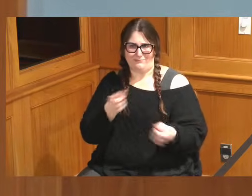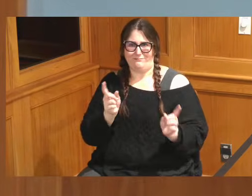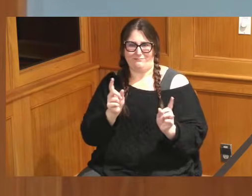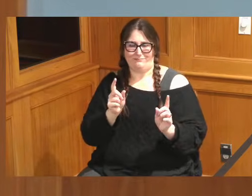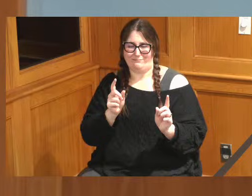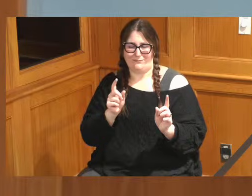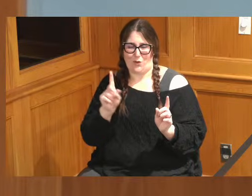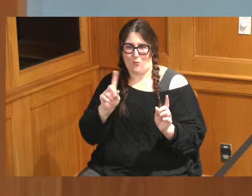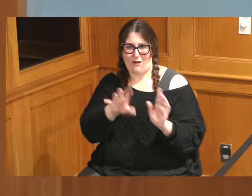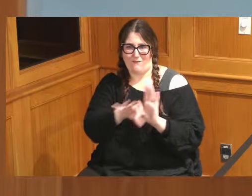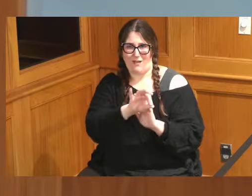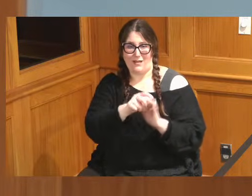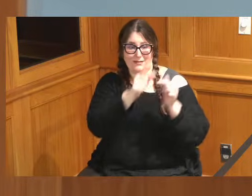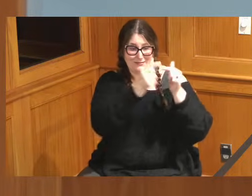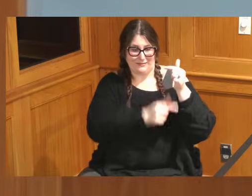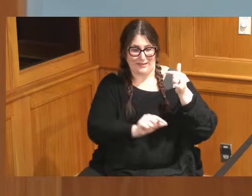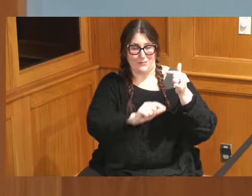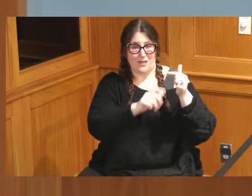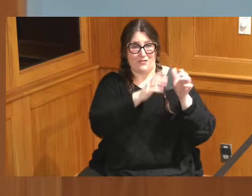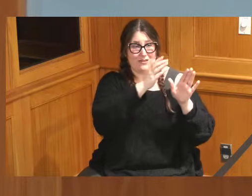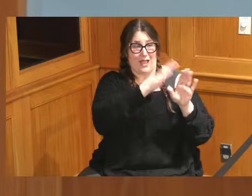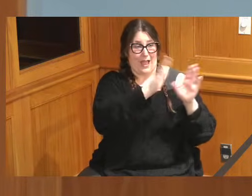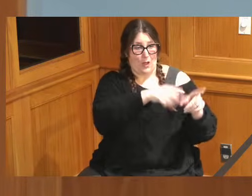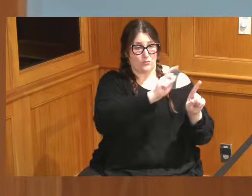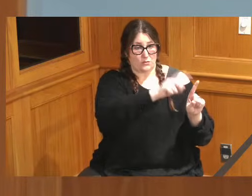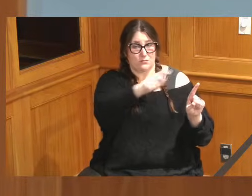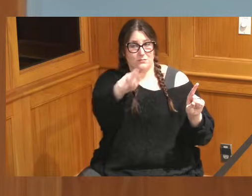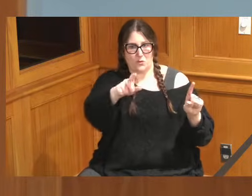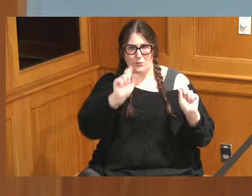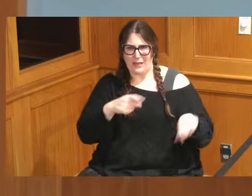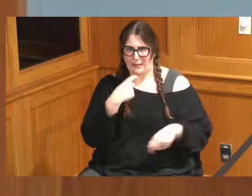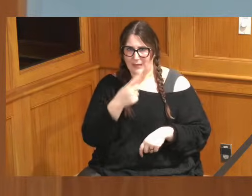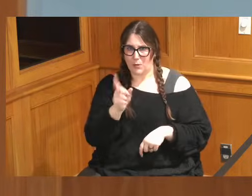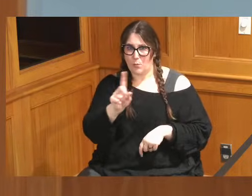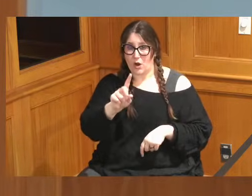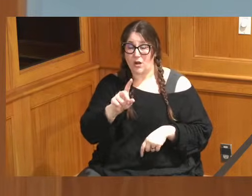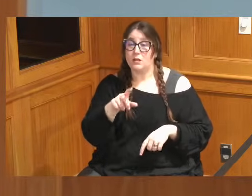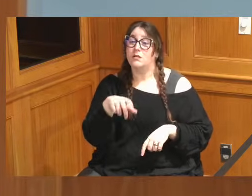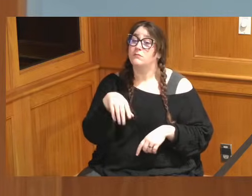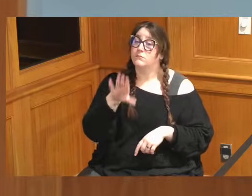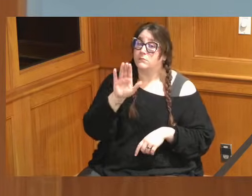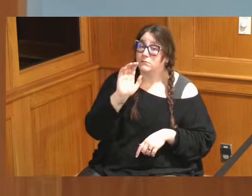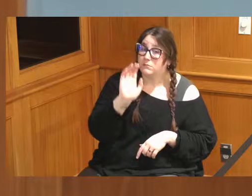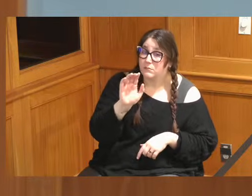downspout die down spout house by house and say if you can figure out how to get these out, you